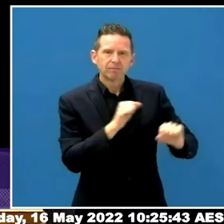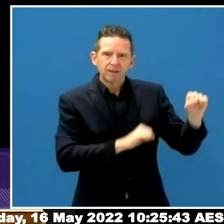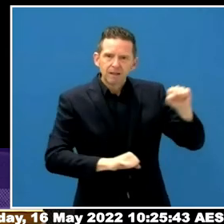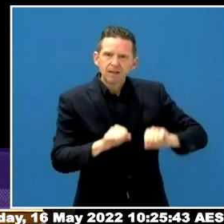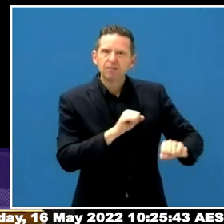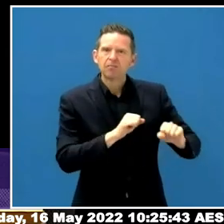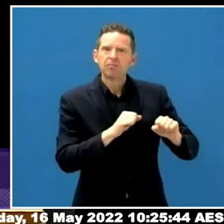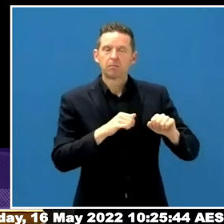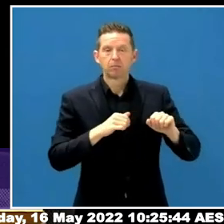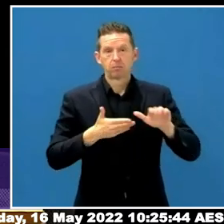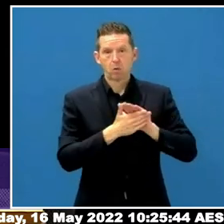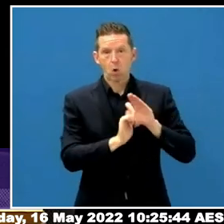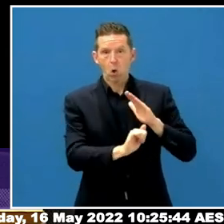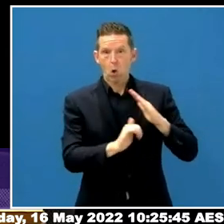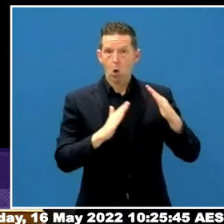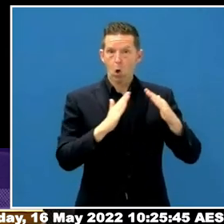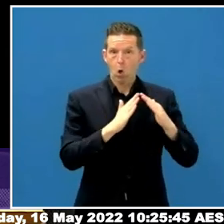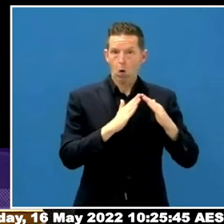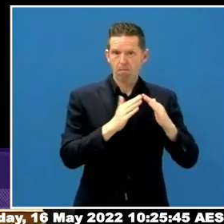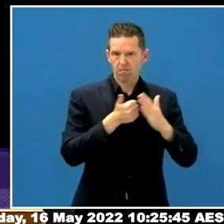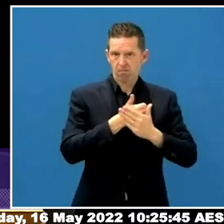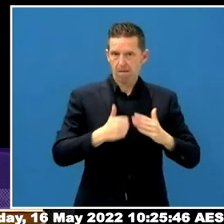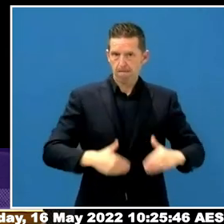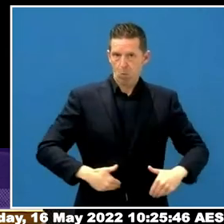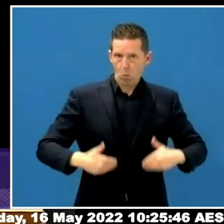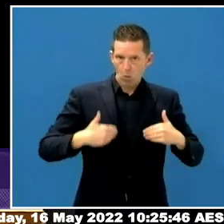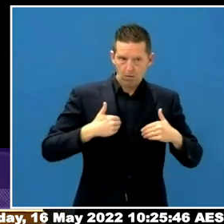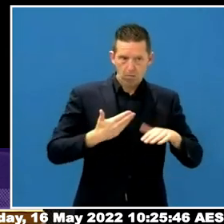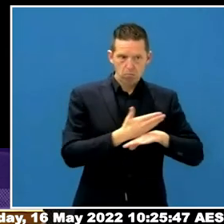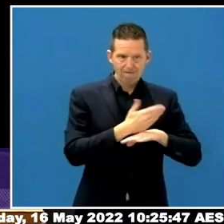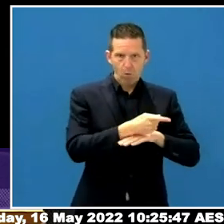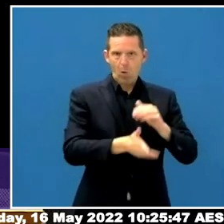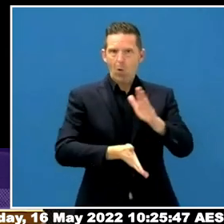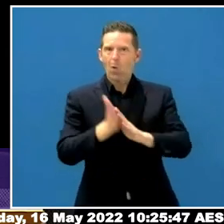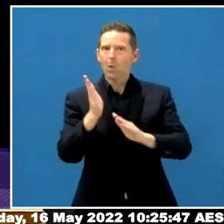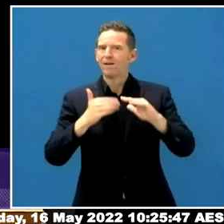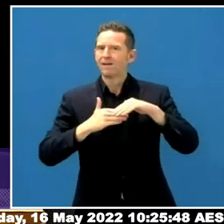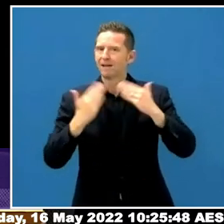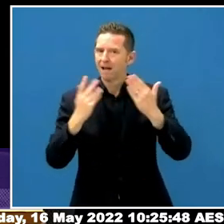their homes in the morning before they went to the day program and in the course of the